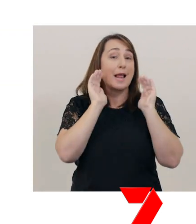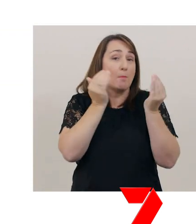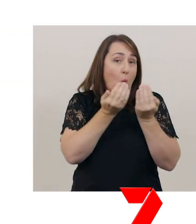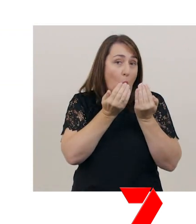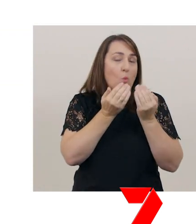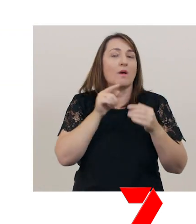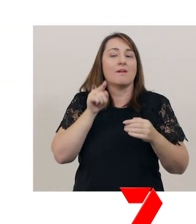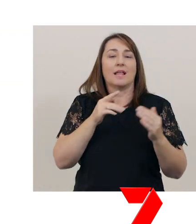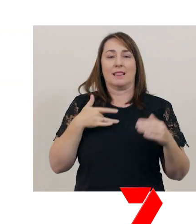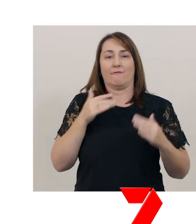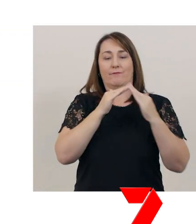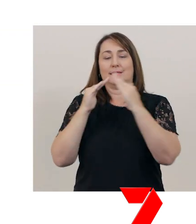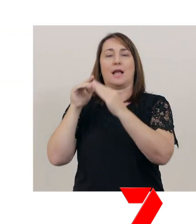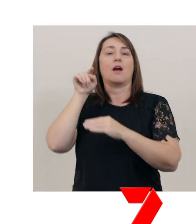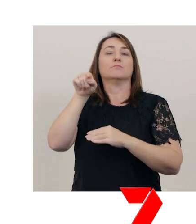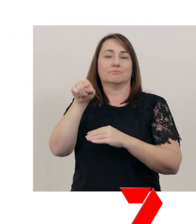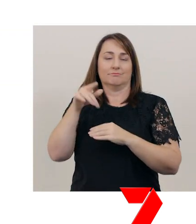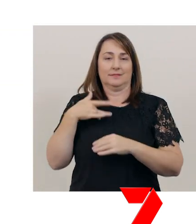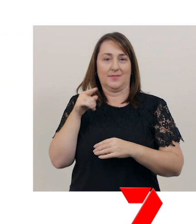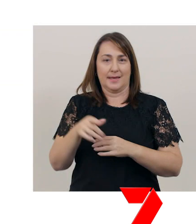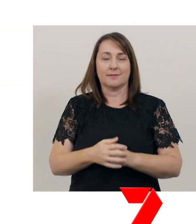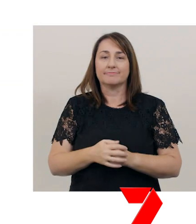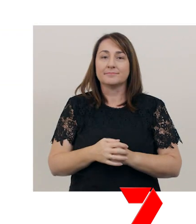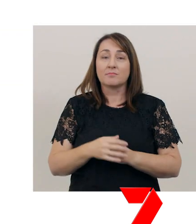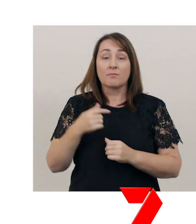As we read, notice how the different types of verbs are used,